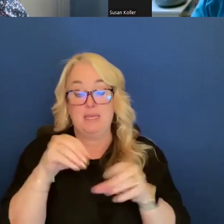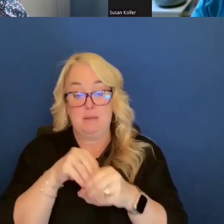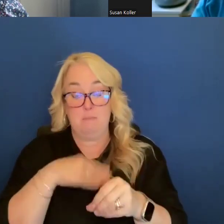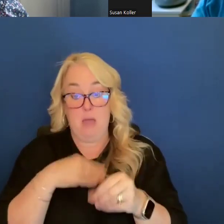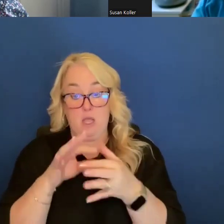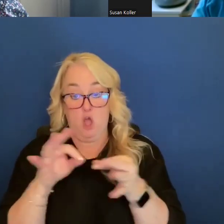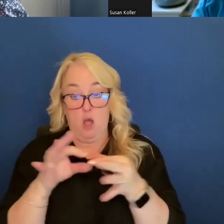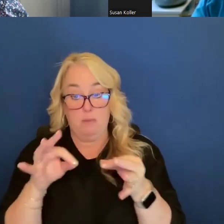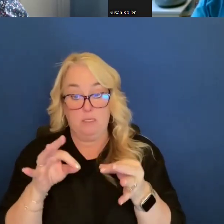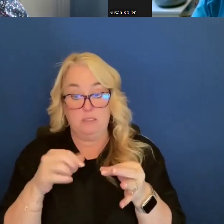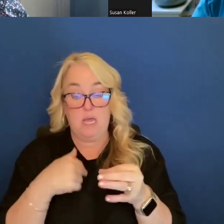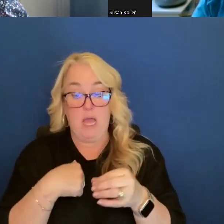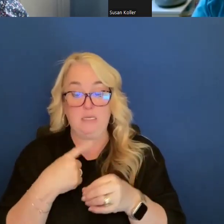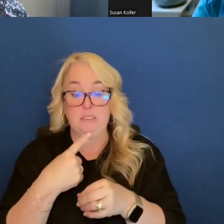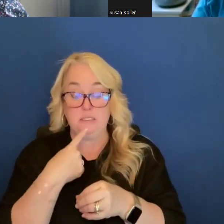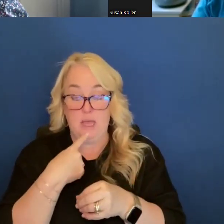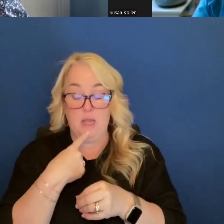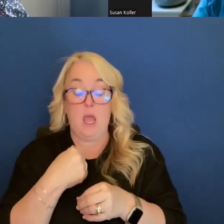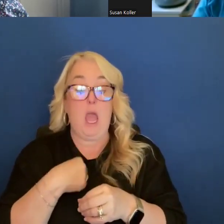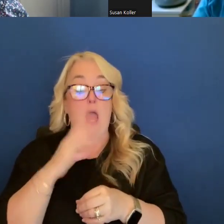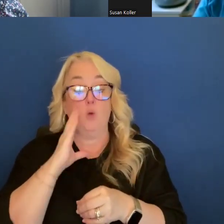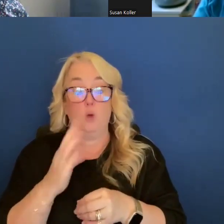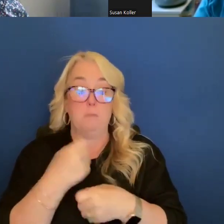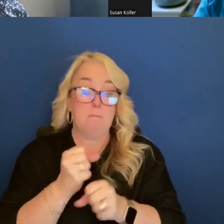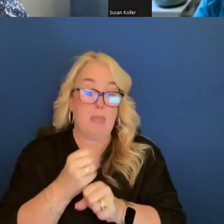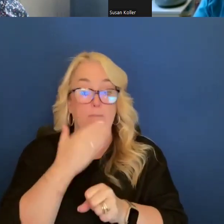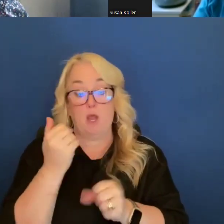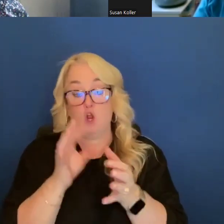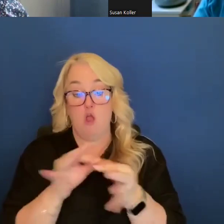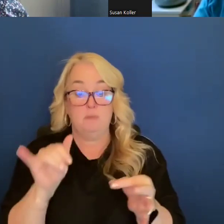would make better comments if I understood this document better.